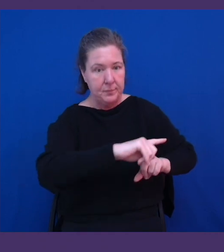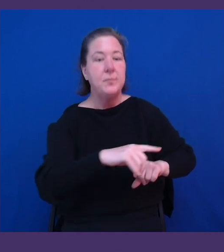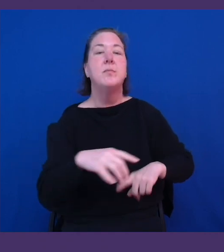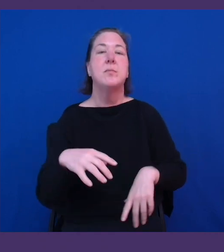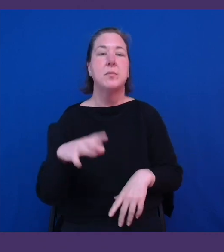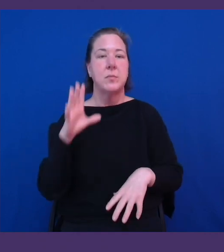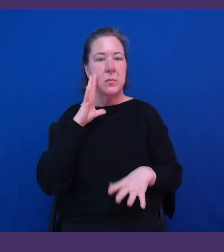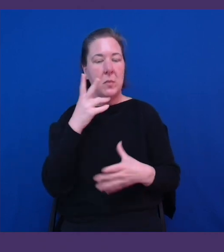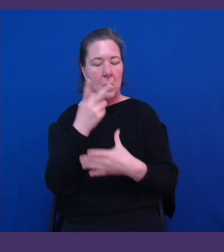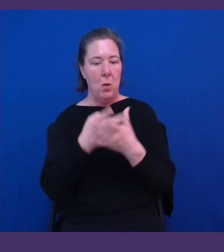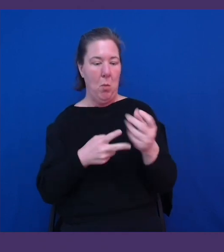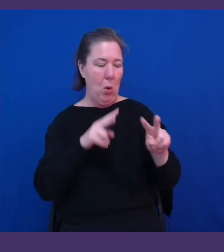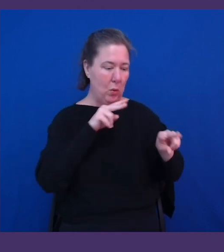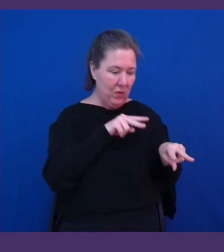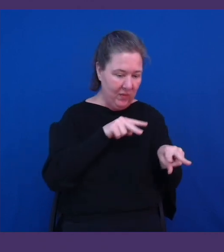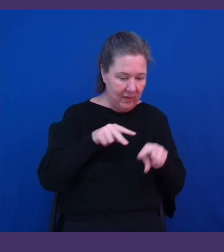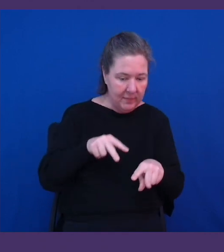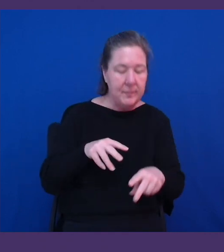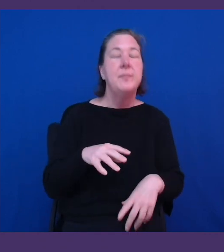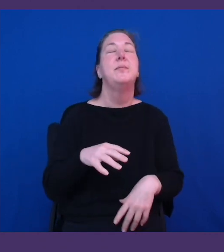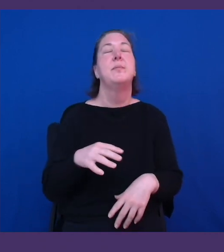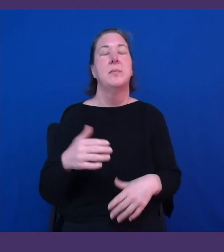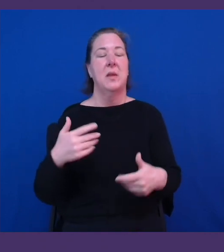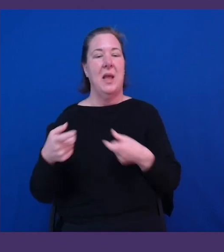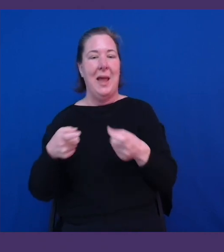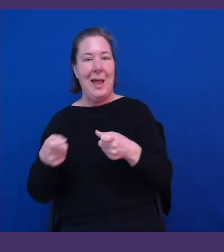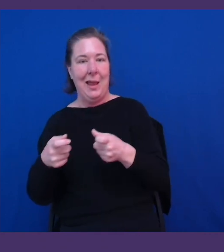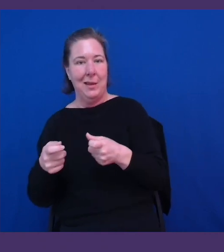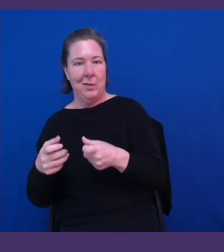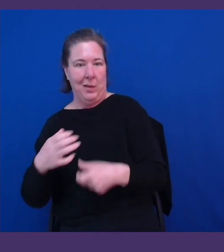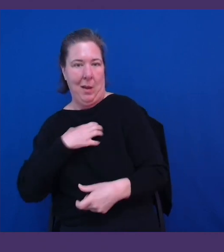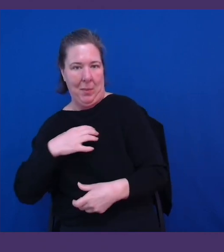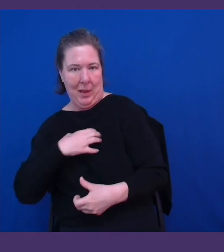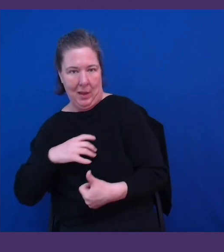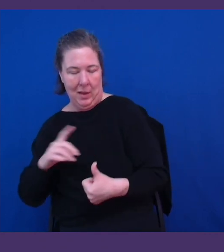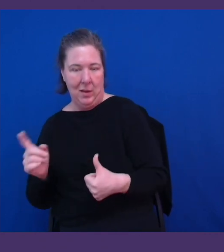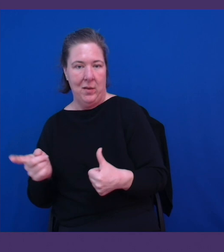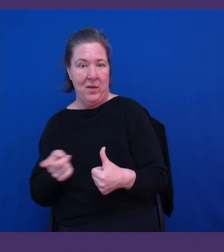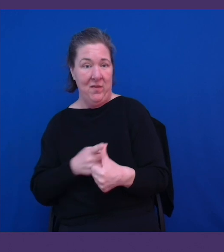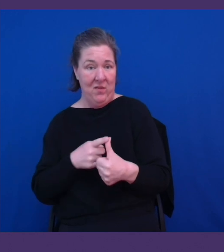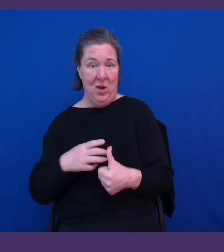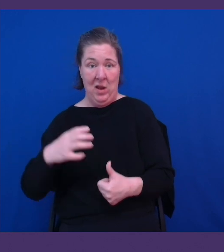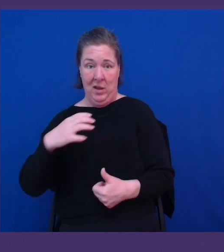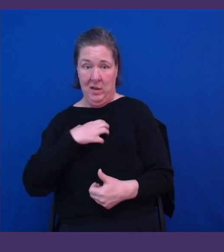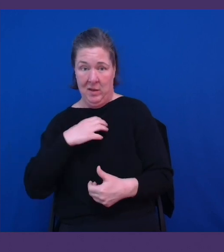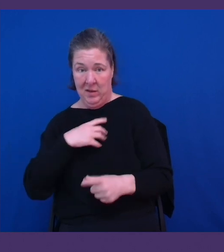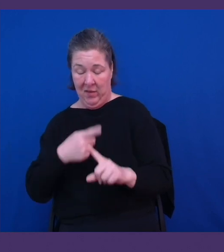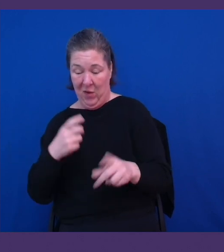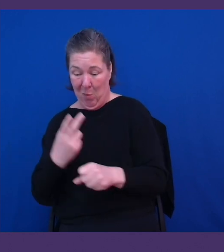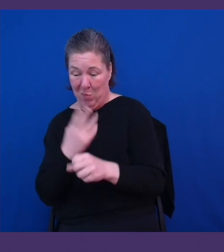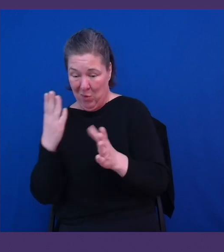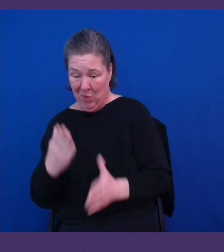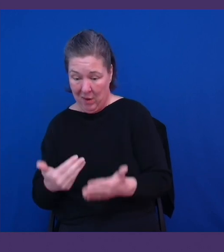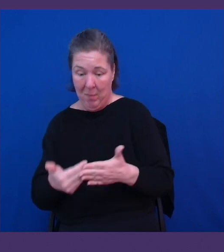and also handle complaints, so the first round of complaints from users before you go to court, and I really hope